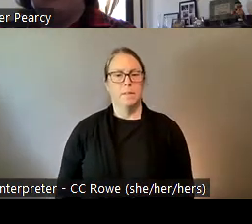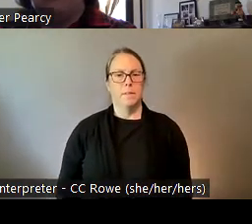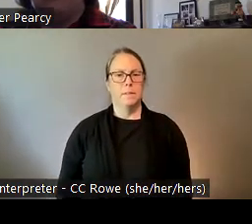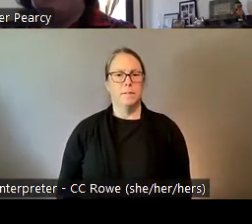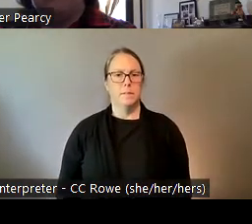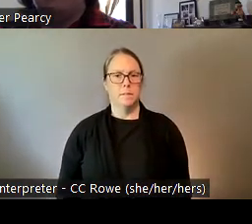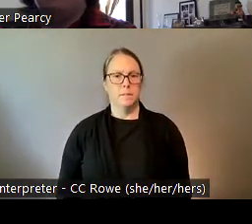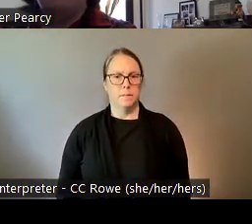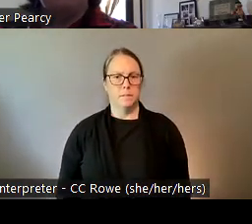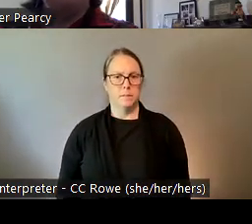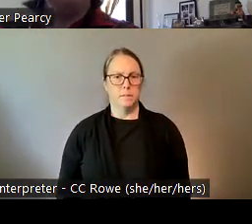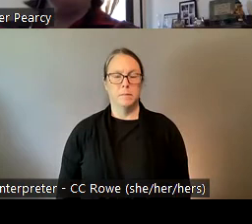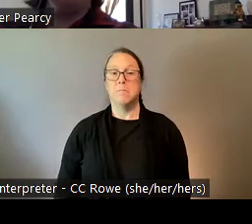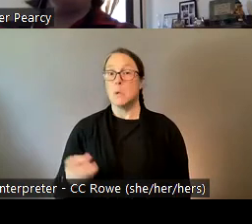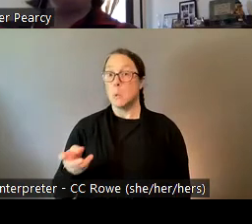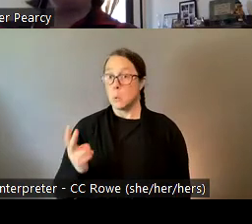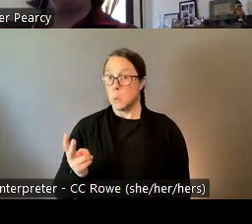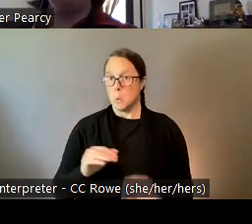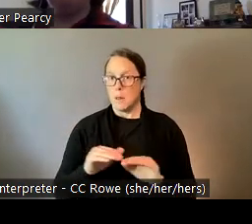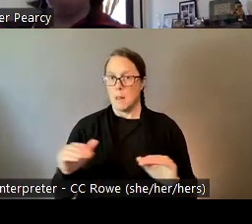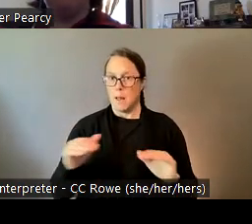A two-level rectangular building.